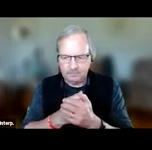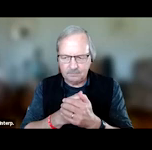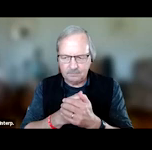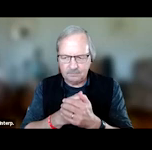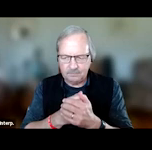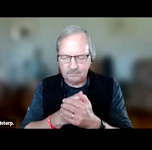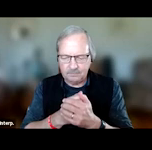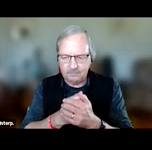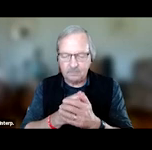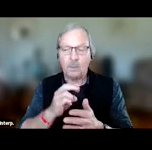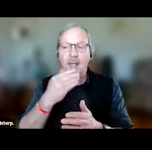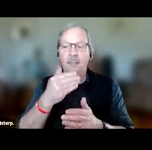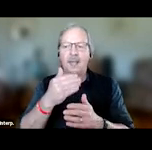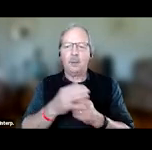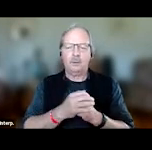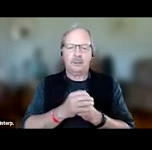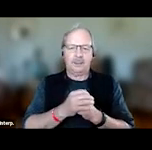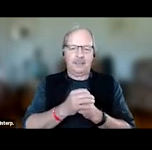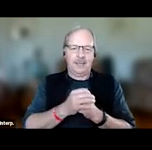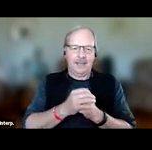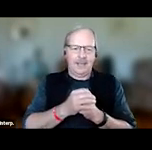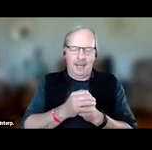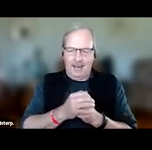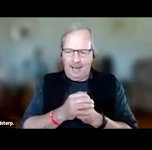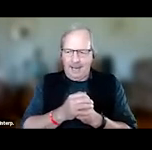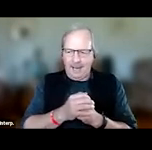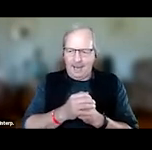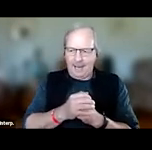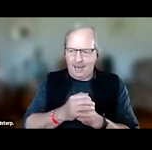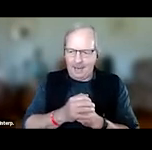Thank you. Okay. Yeah. And I'll try to remember that.